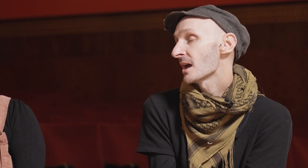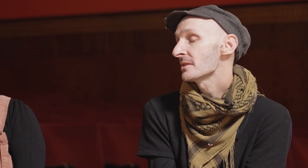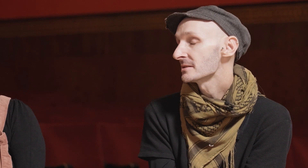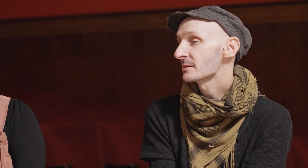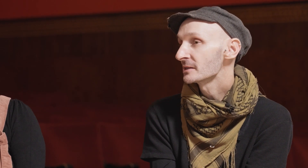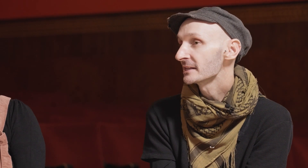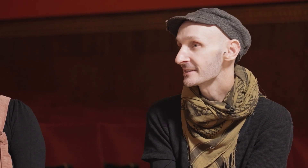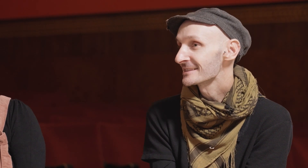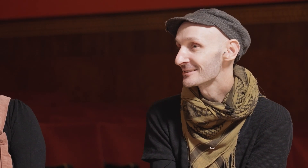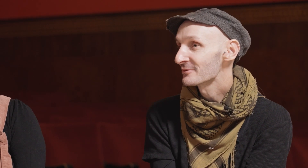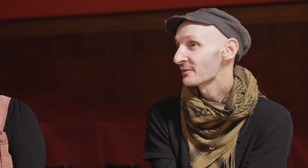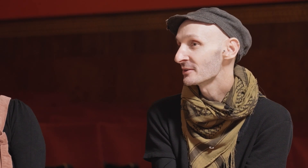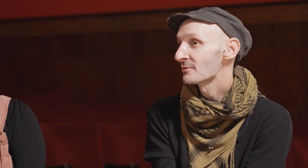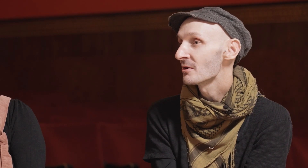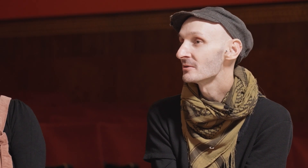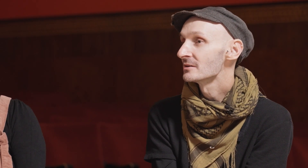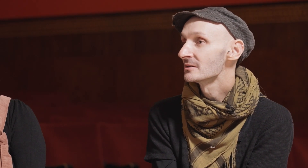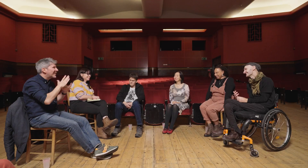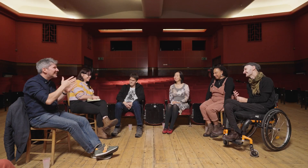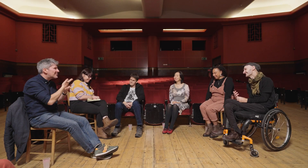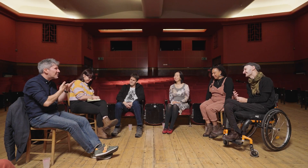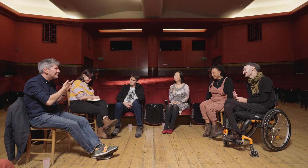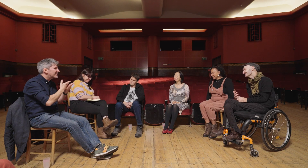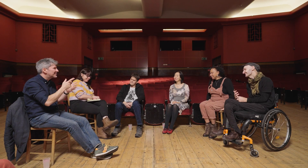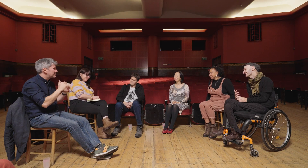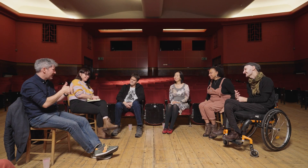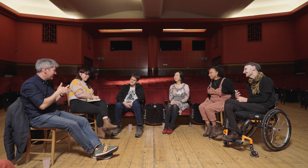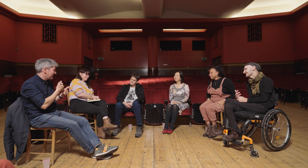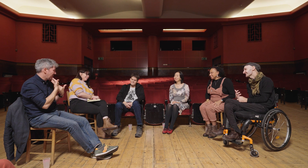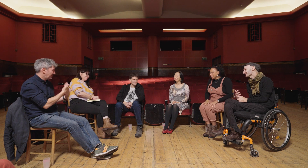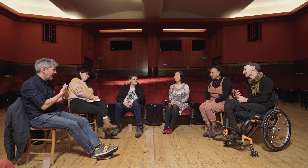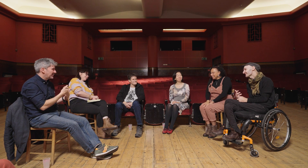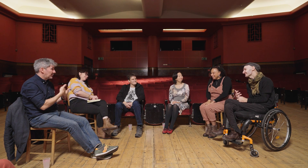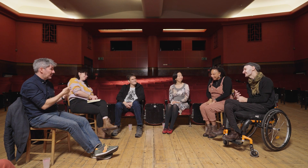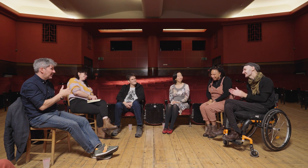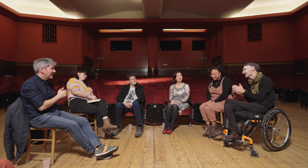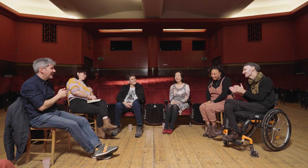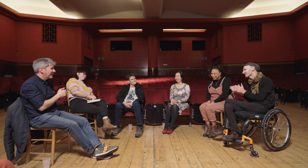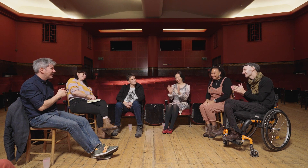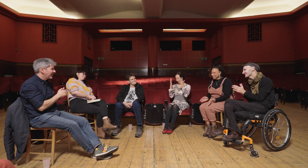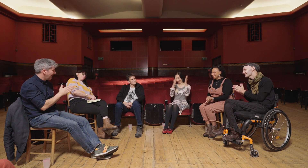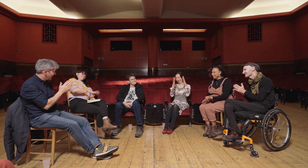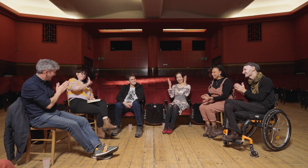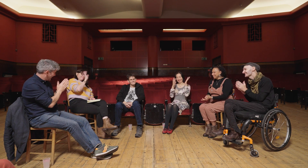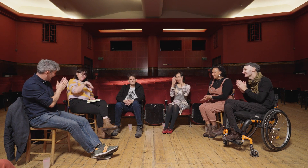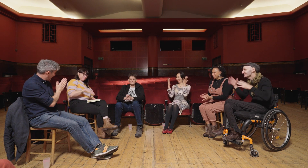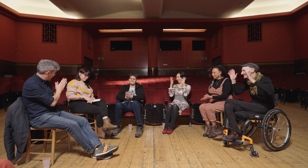other disabled leaders fulfill their role. Well done, team! Well done, Kate, to guide us through!